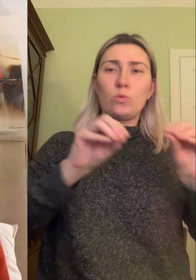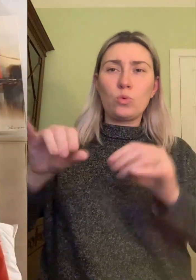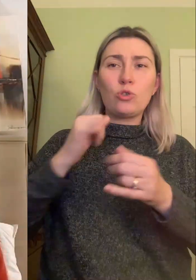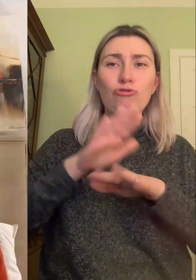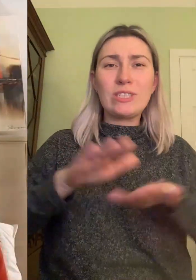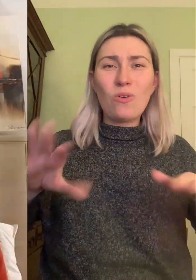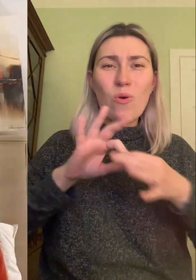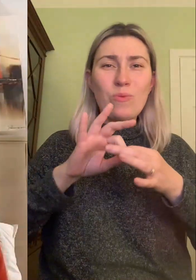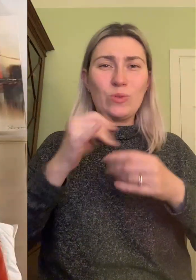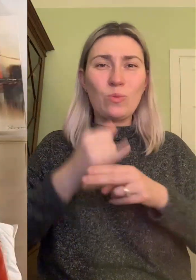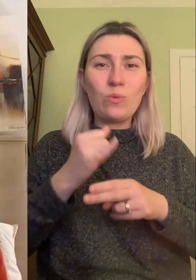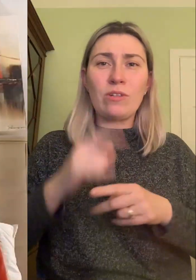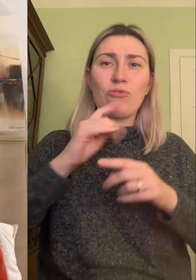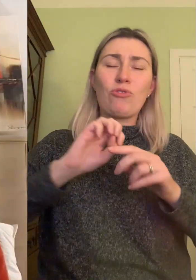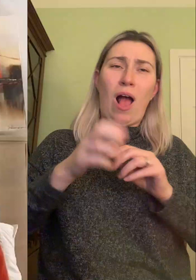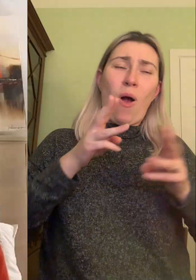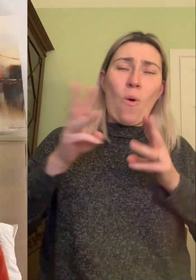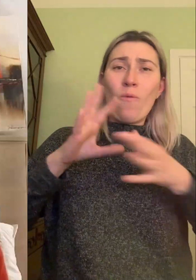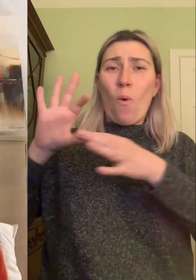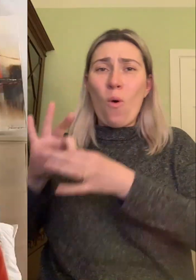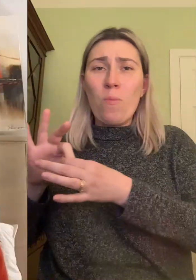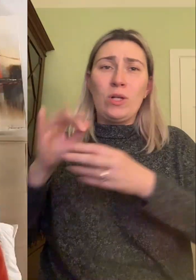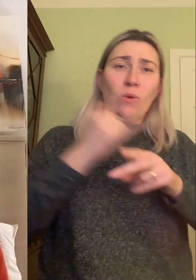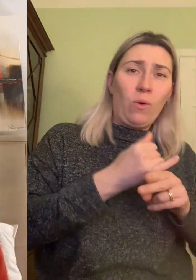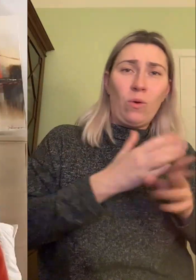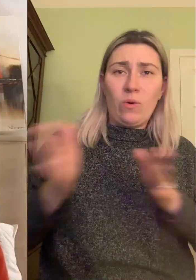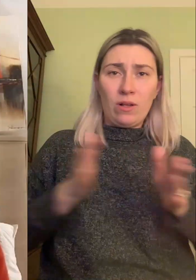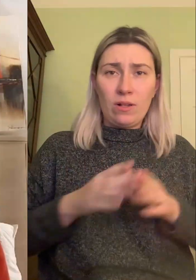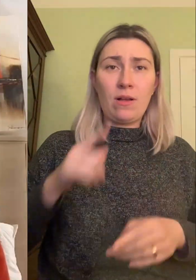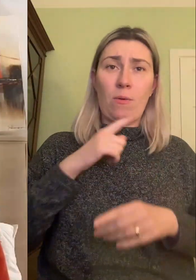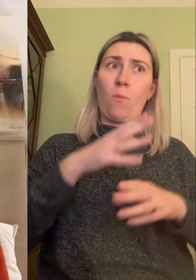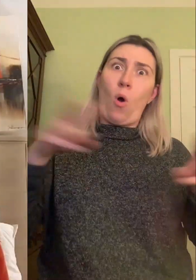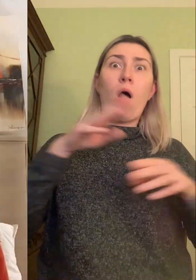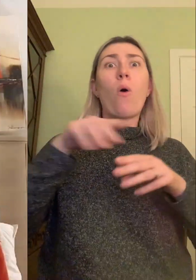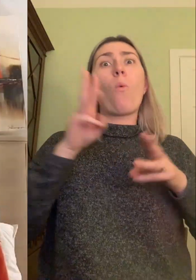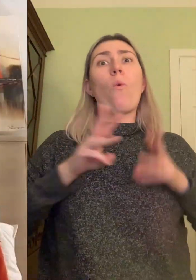children, and trying to work from home too. It's women who are primary carers for older